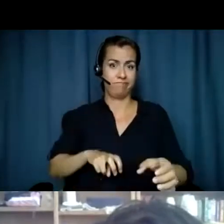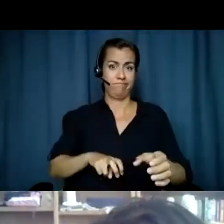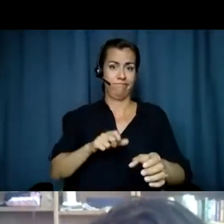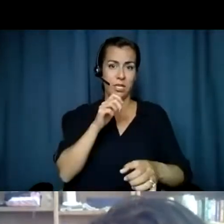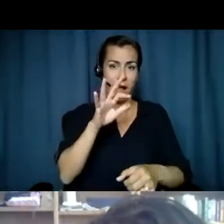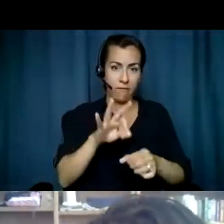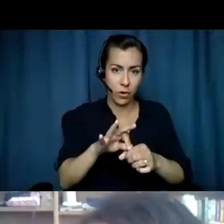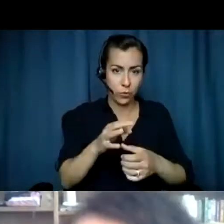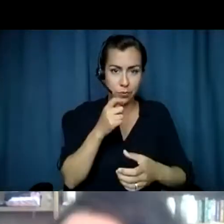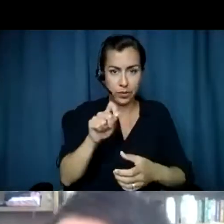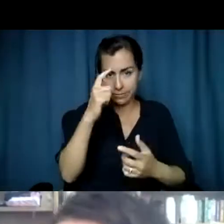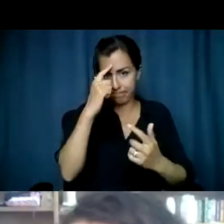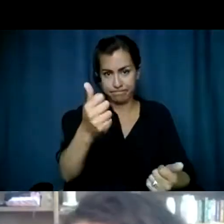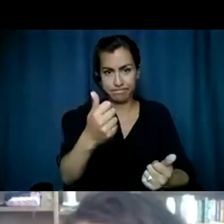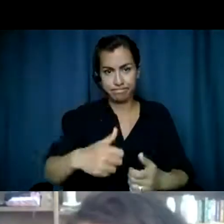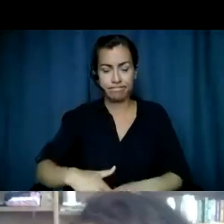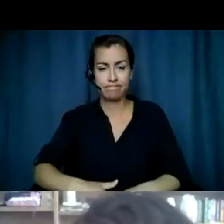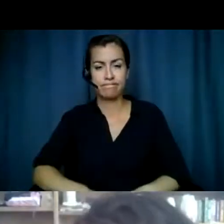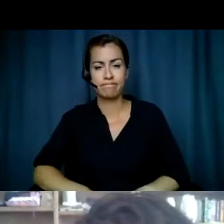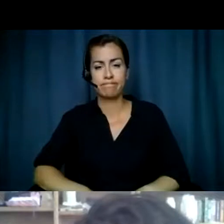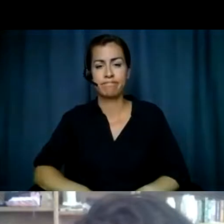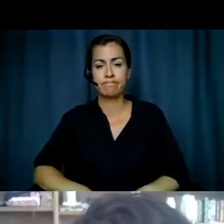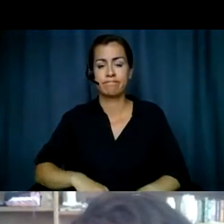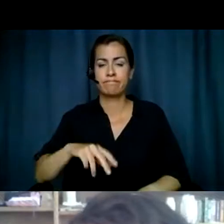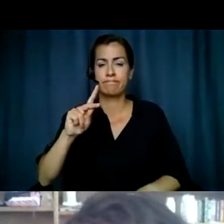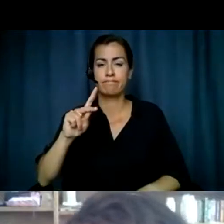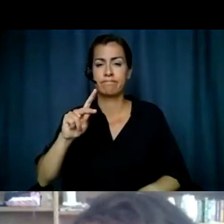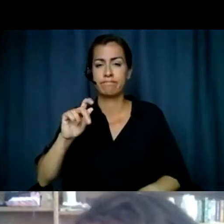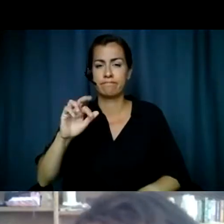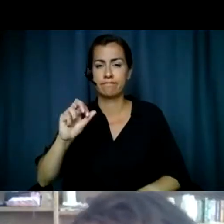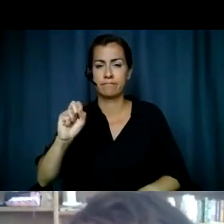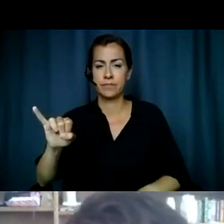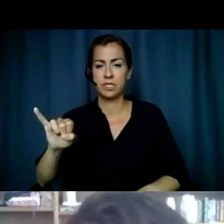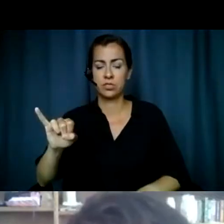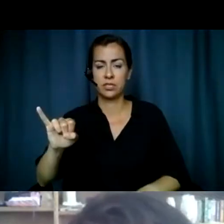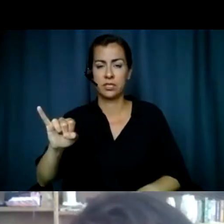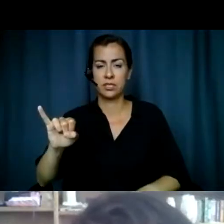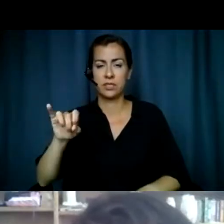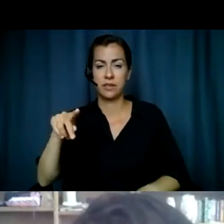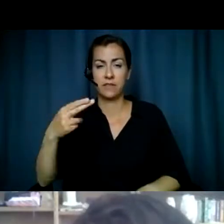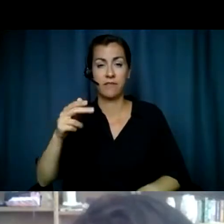such as people with disabilities, who experience